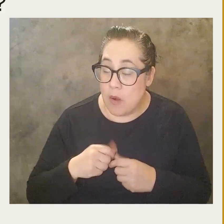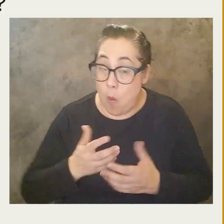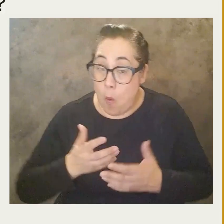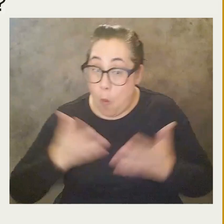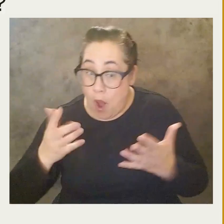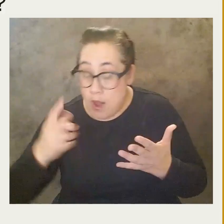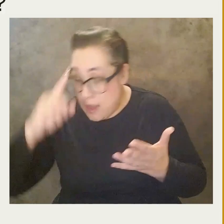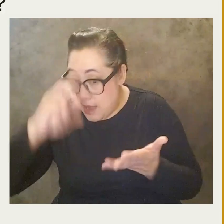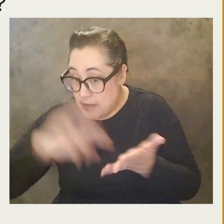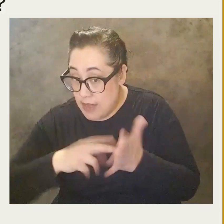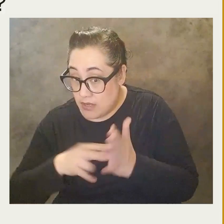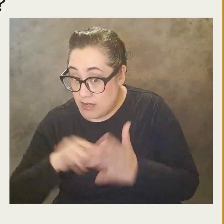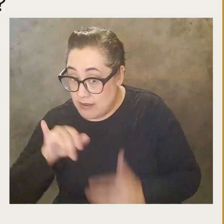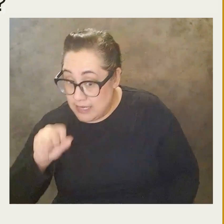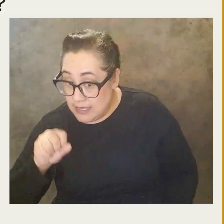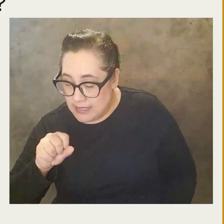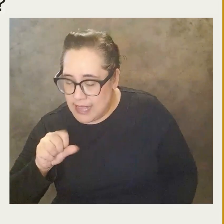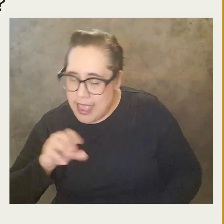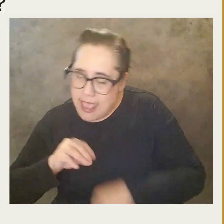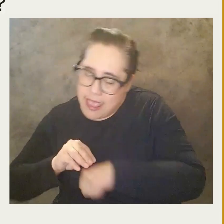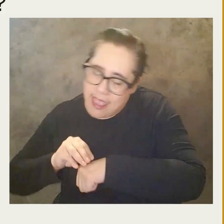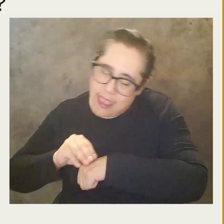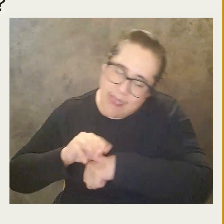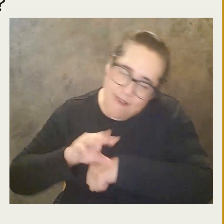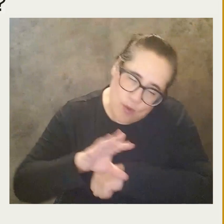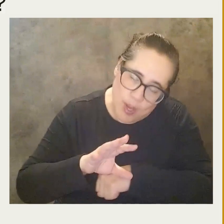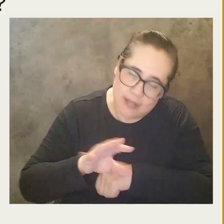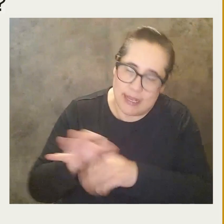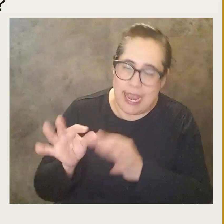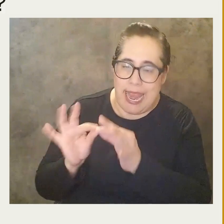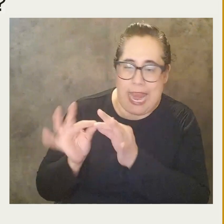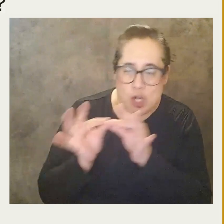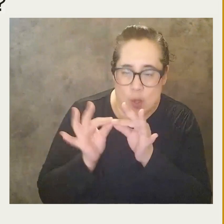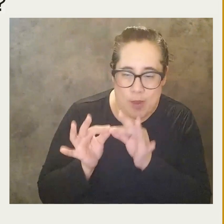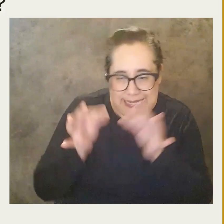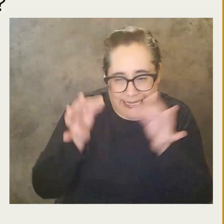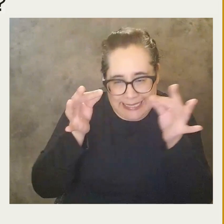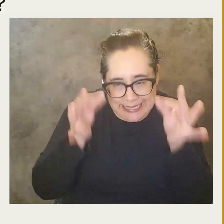and what the attention is, influences interpretation decisions.